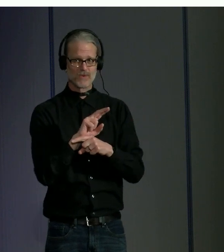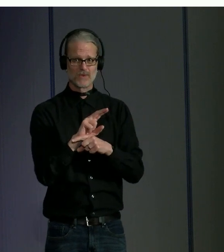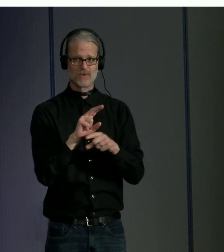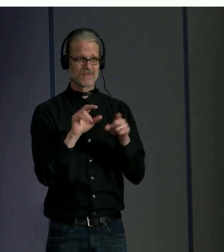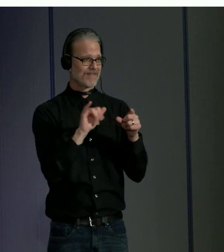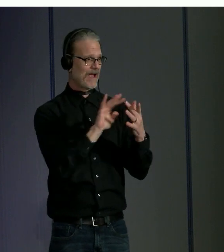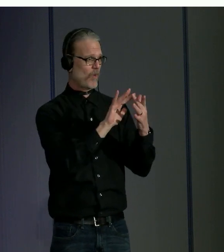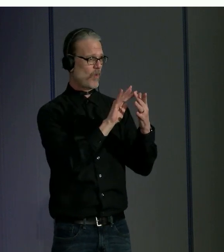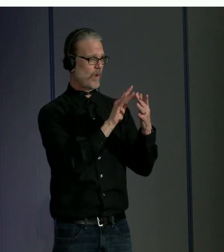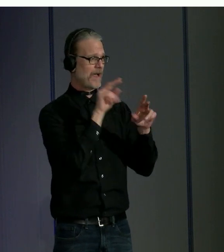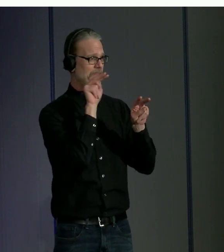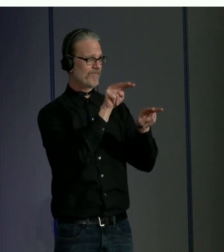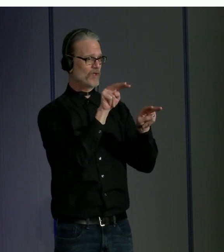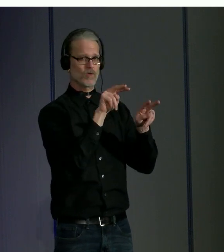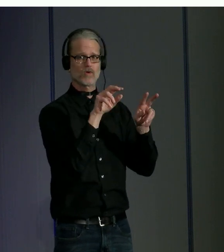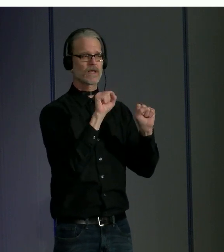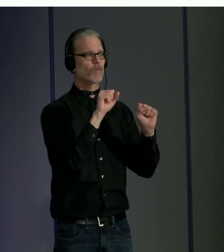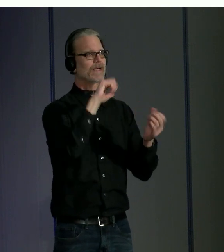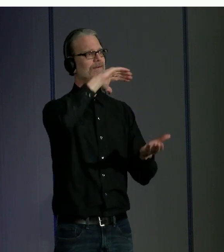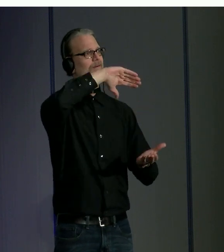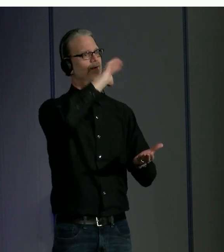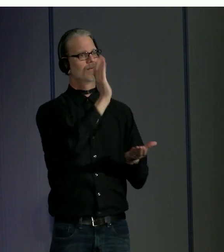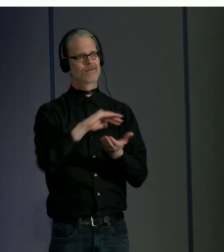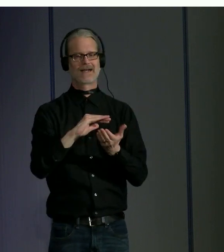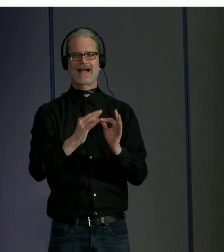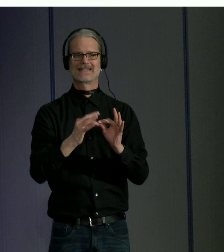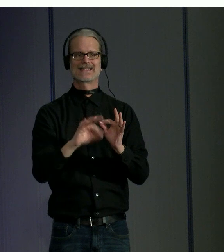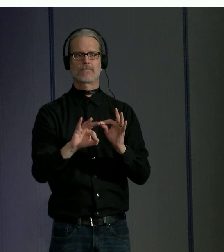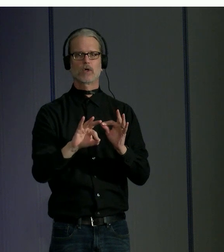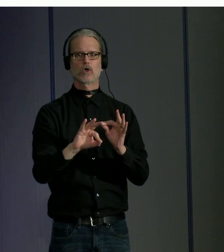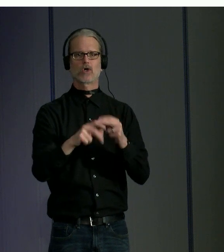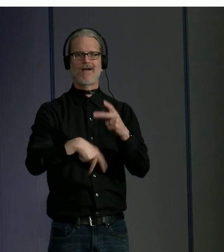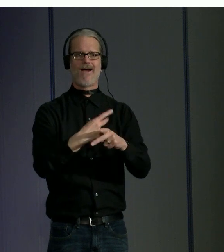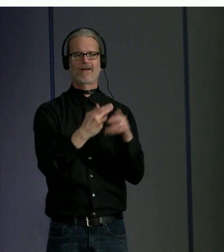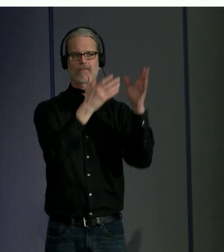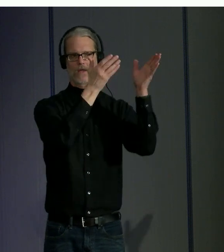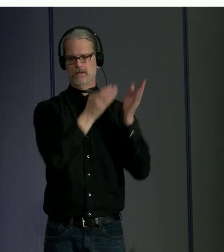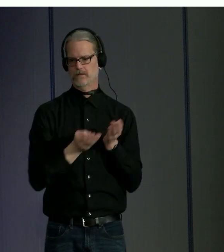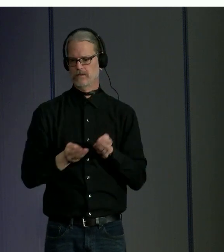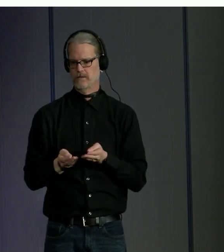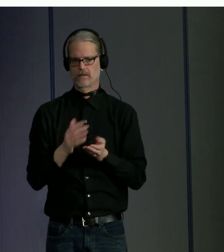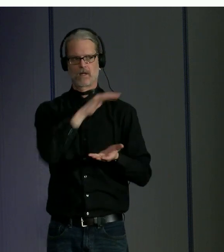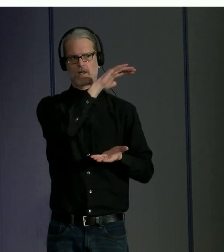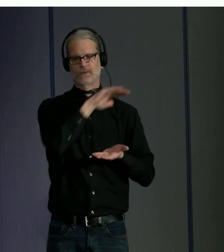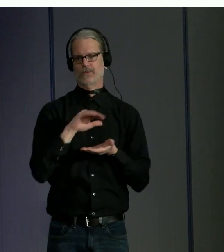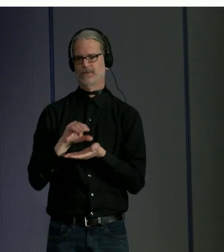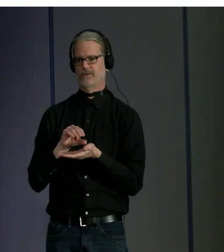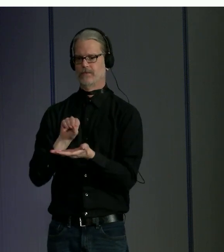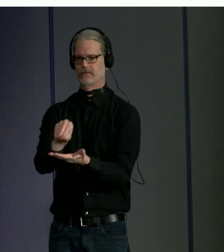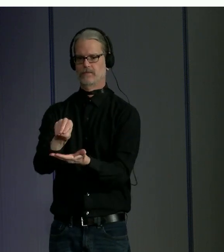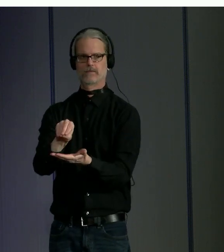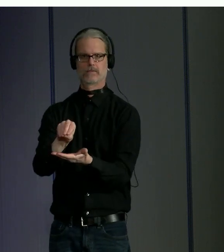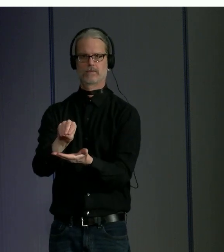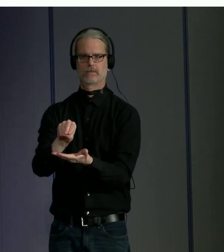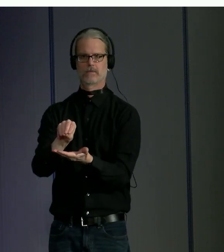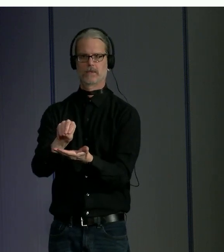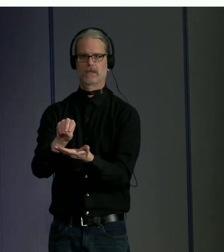view that we have and to just intentionally take the things that the mobile also has to